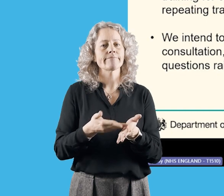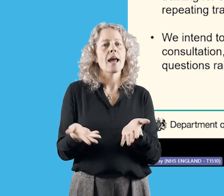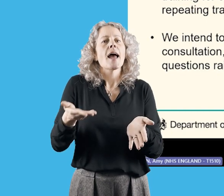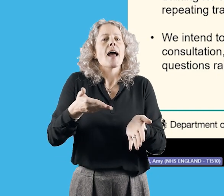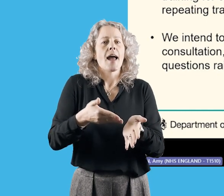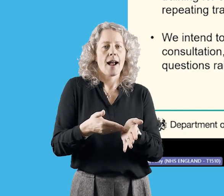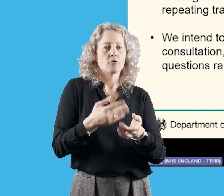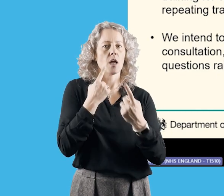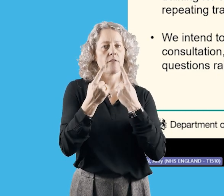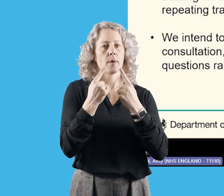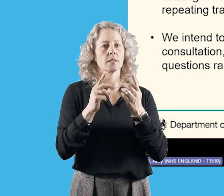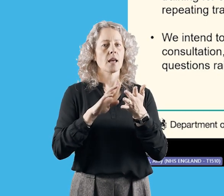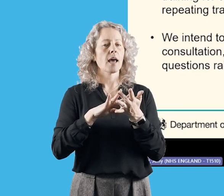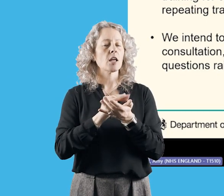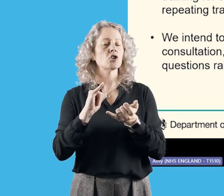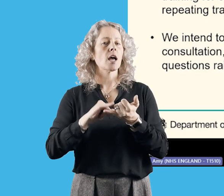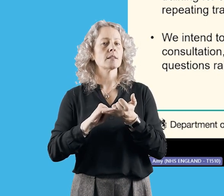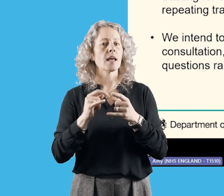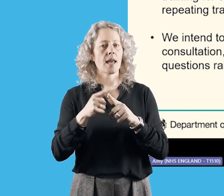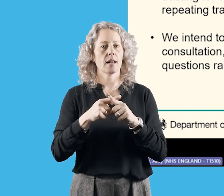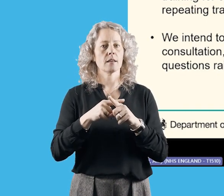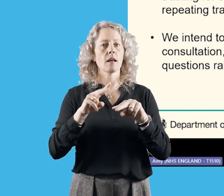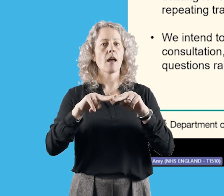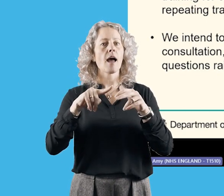to NHS England's existing Frequently Asked Questions webpage.